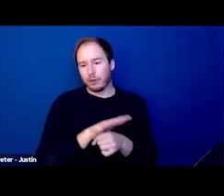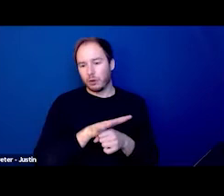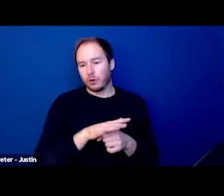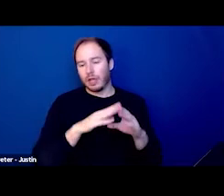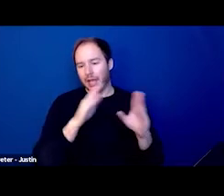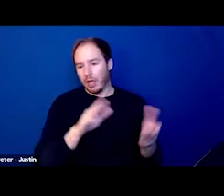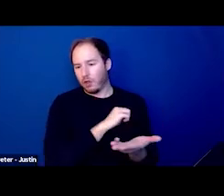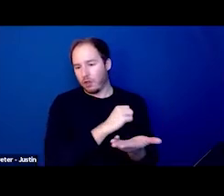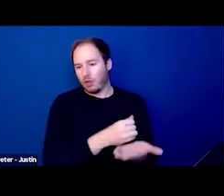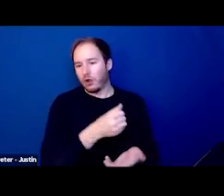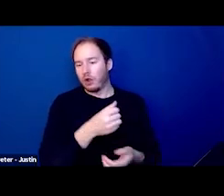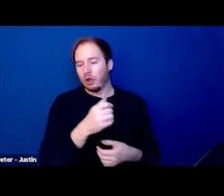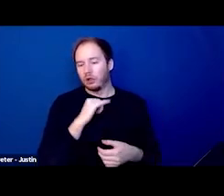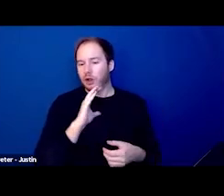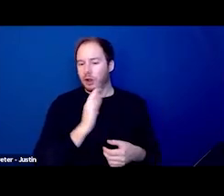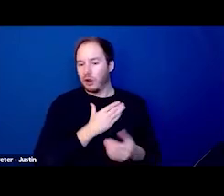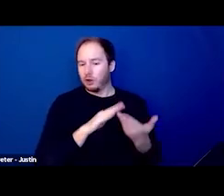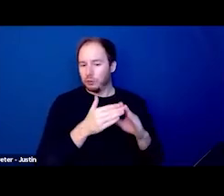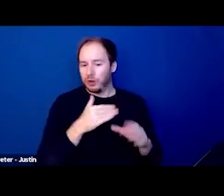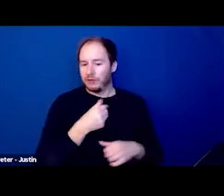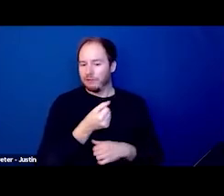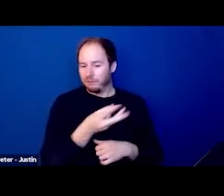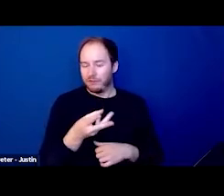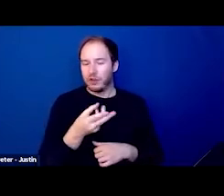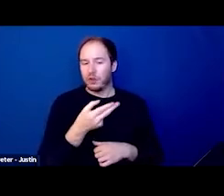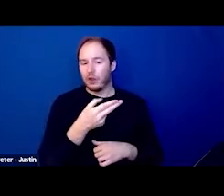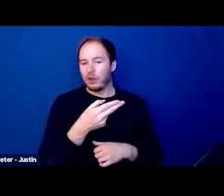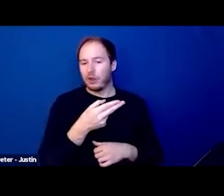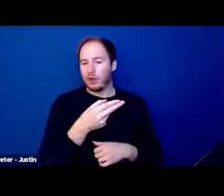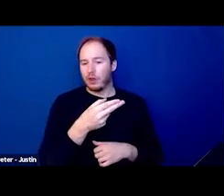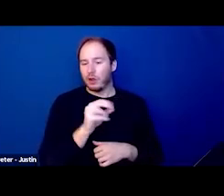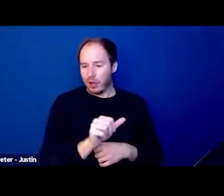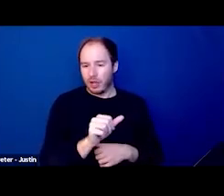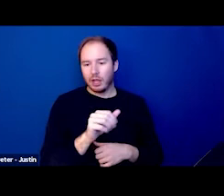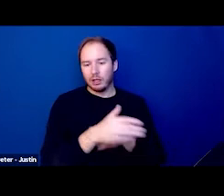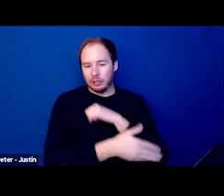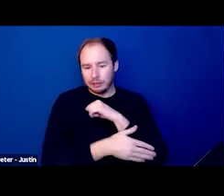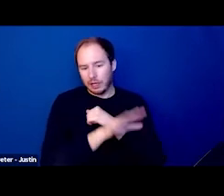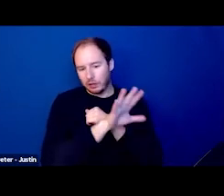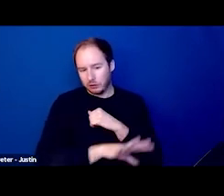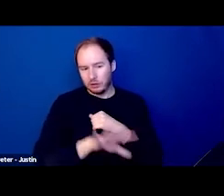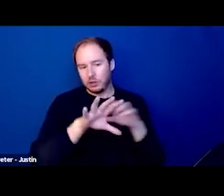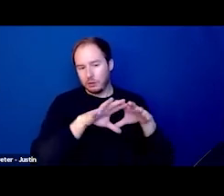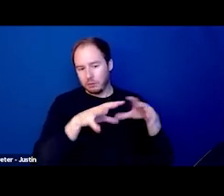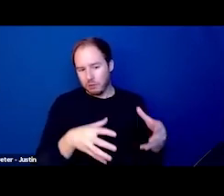So our community has a couple housing authorities. We moved under our countywide umbrella housing authority in 1992.